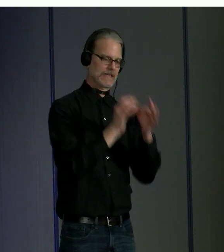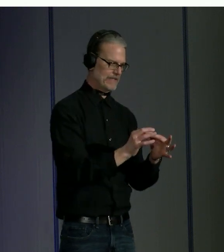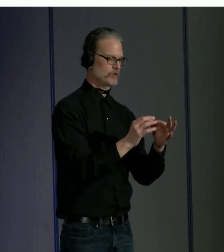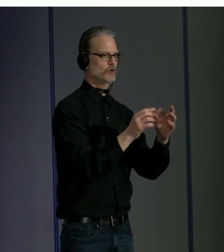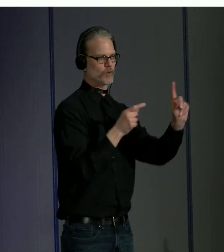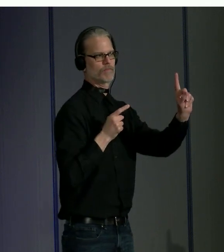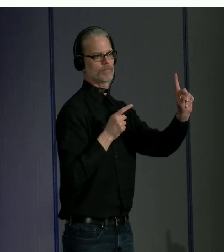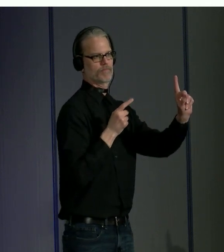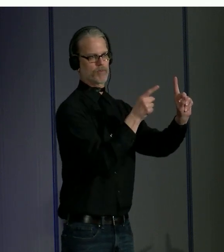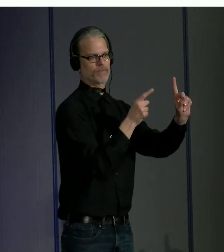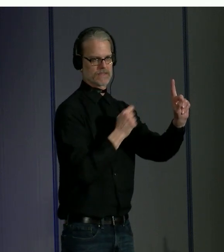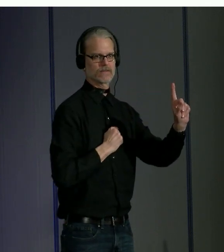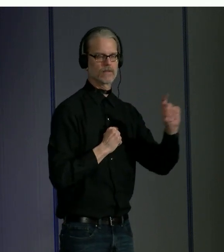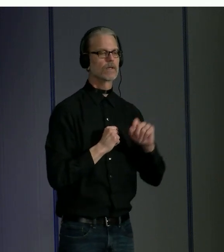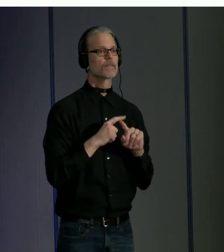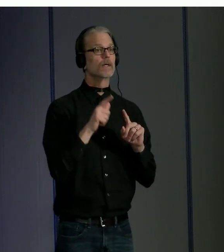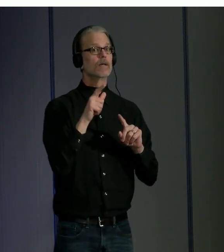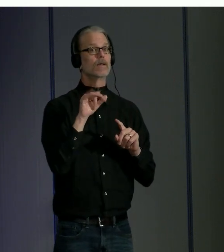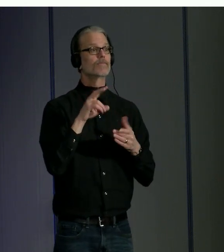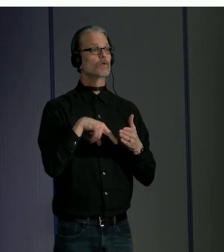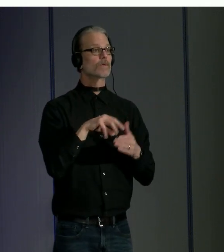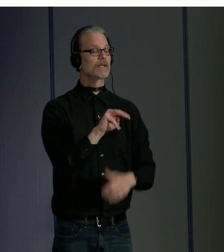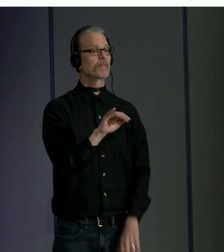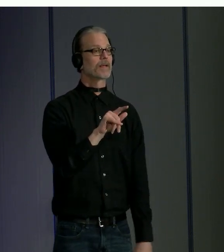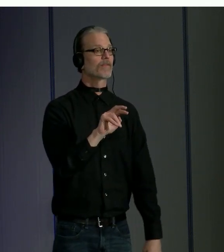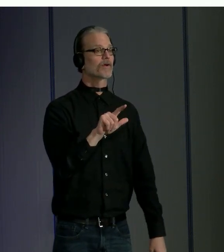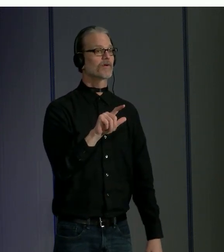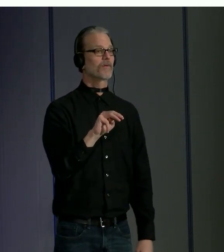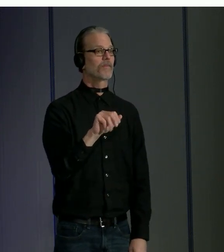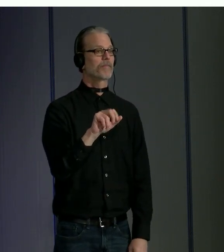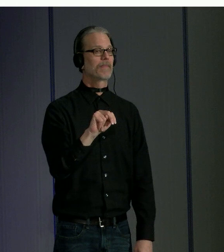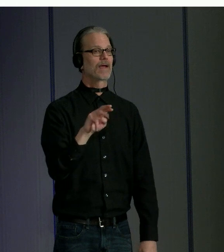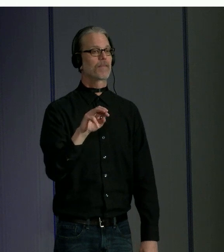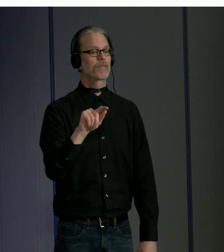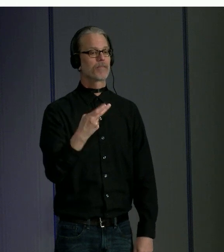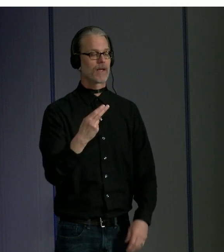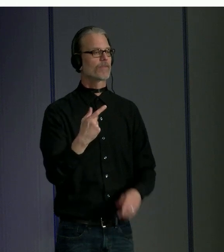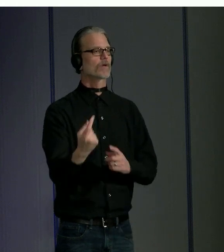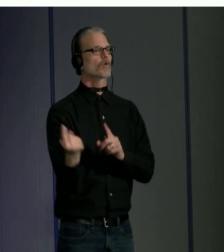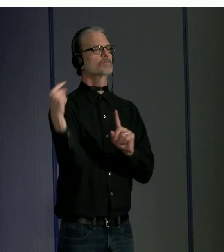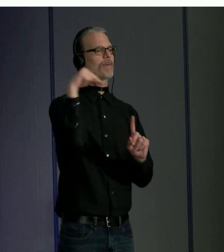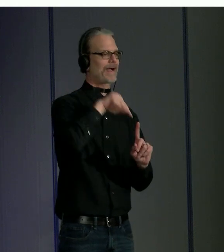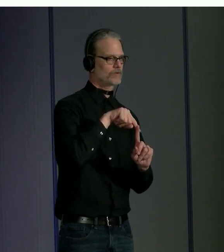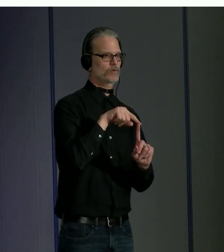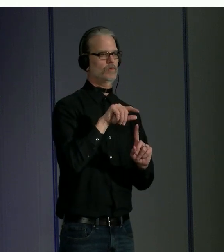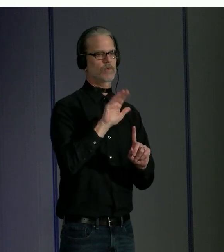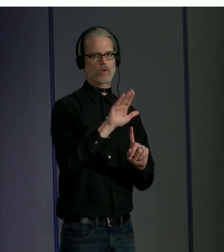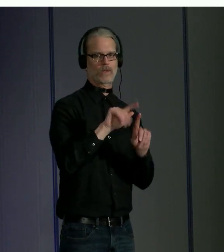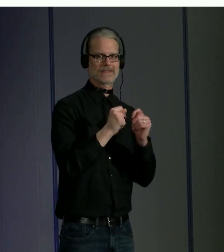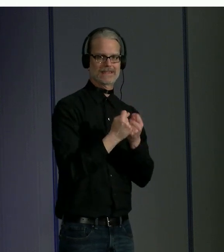But also if you read Mythical Man Month relates back to the expertise your team has available